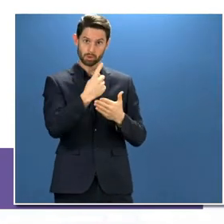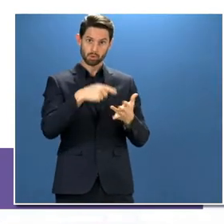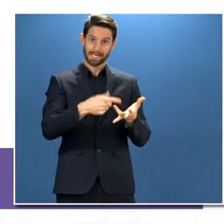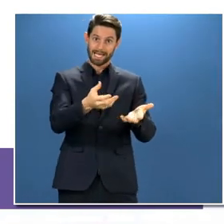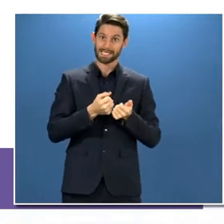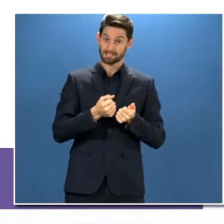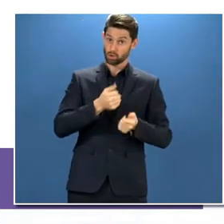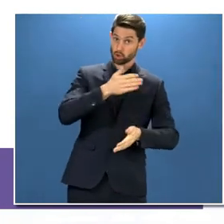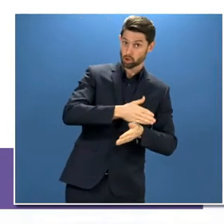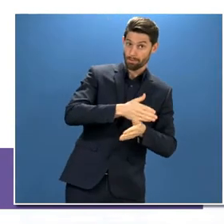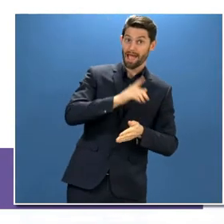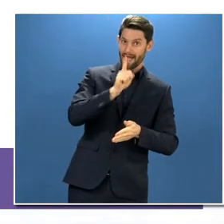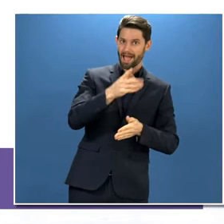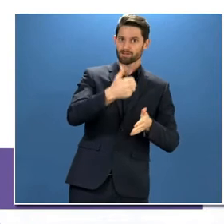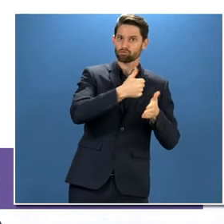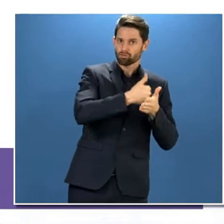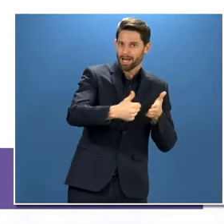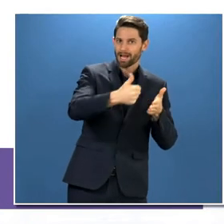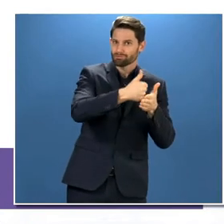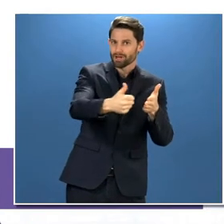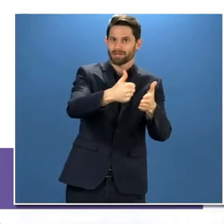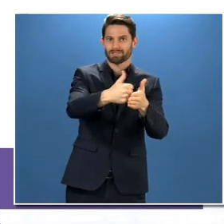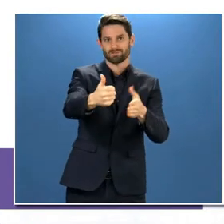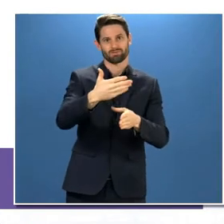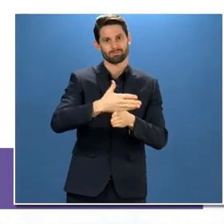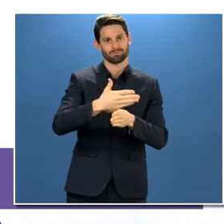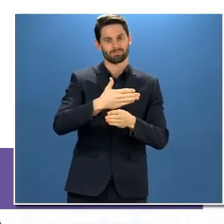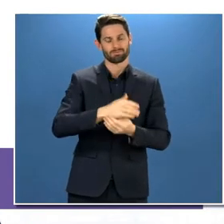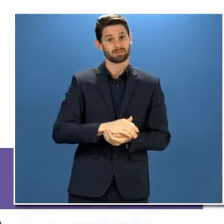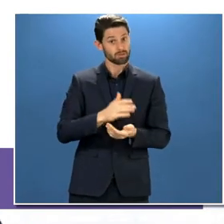important for a person with disability to live independently is that if you